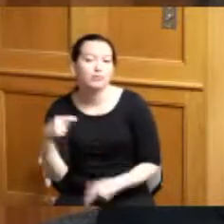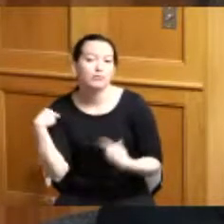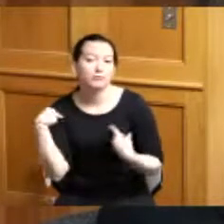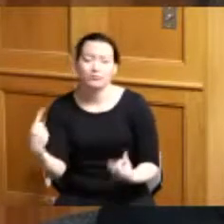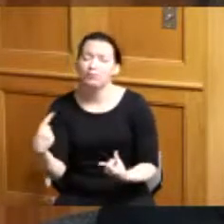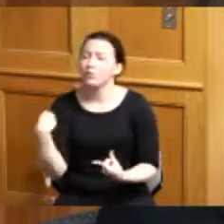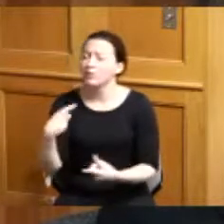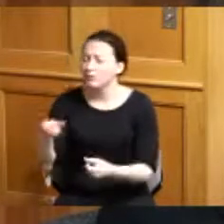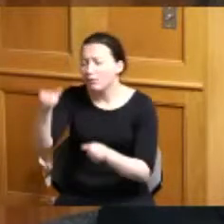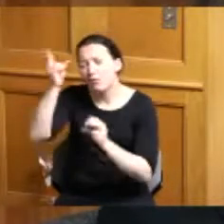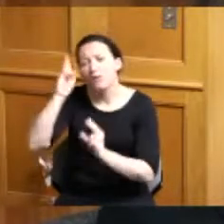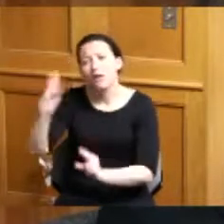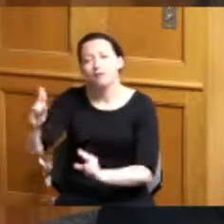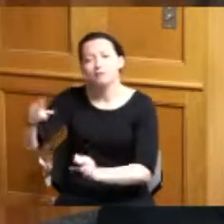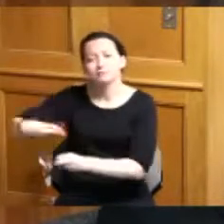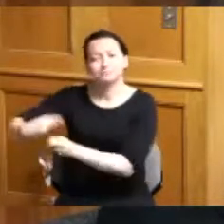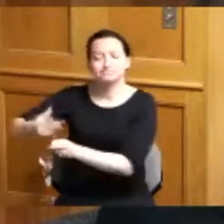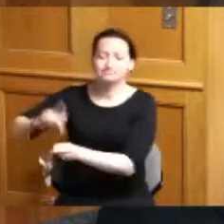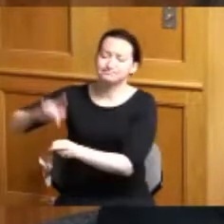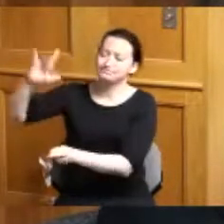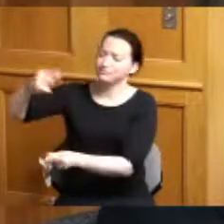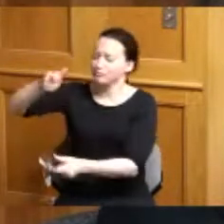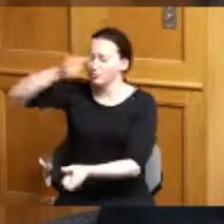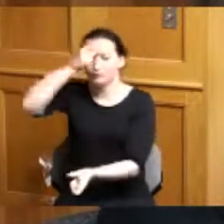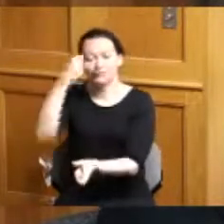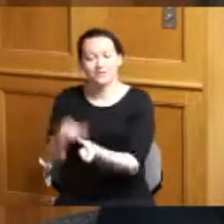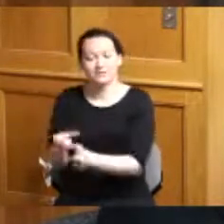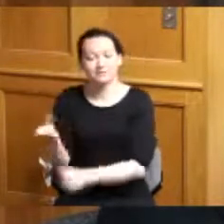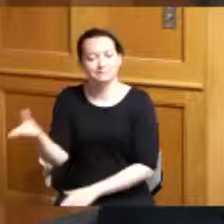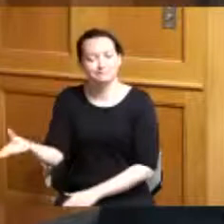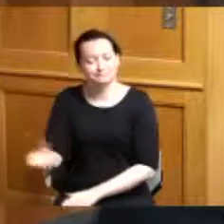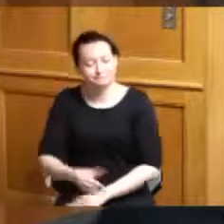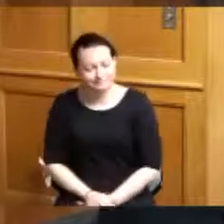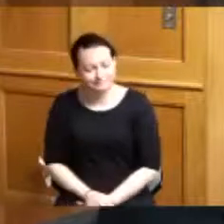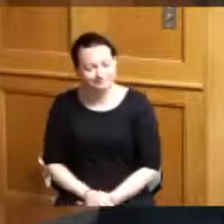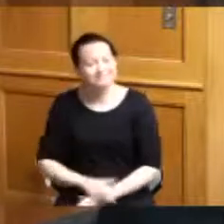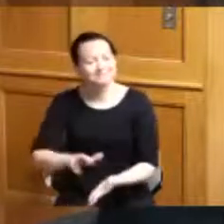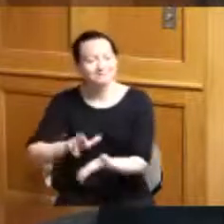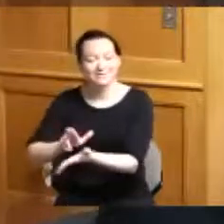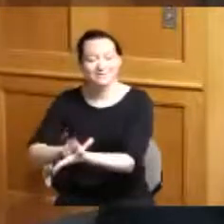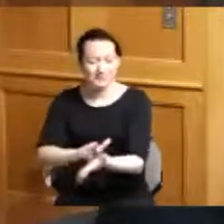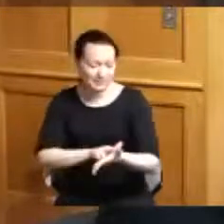hereby honor his legacy through our remembrance of him signed by all three County Commissioners